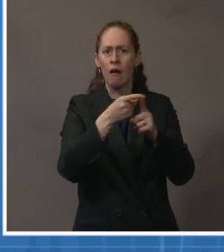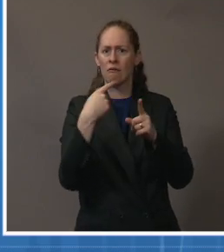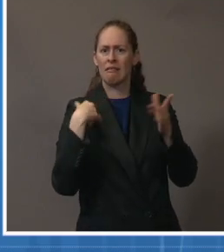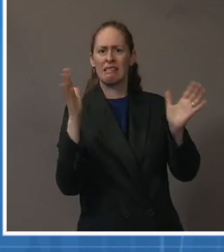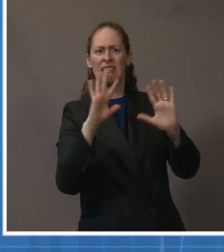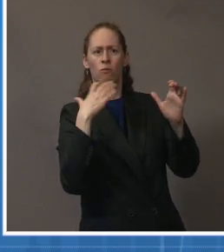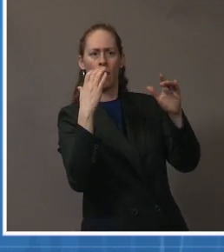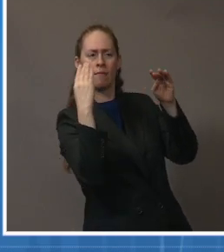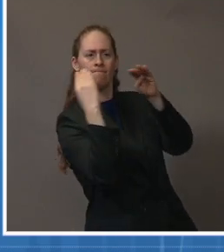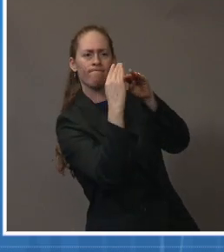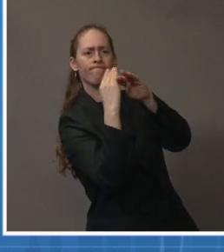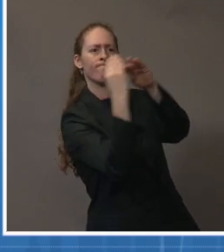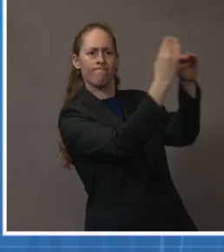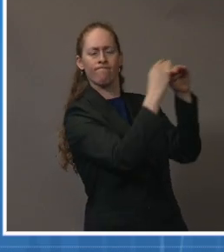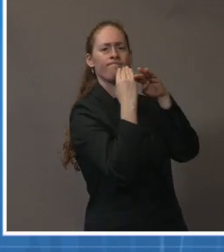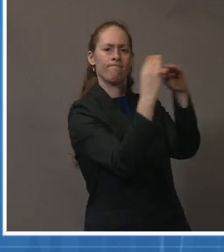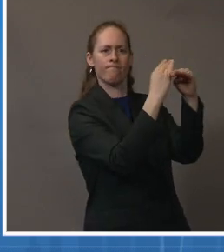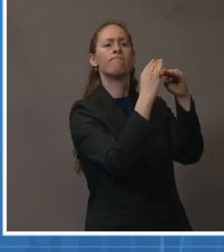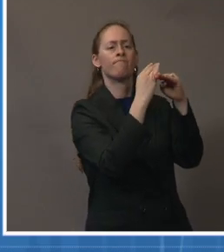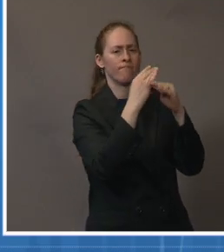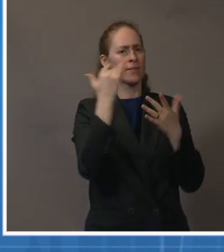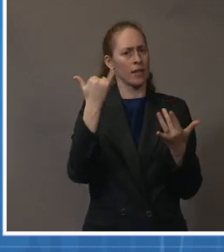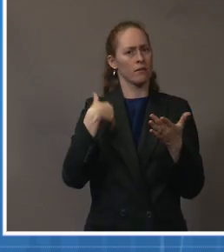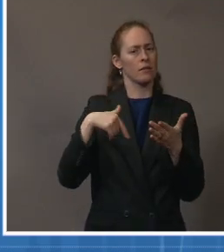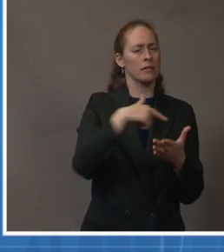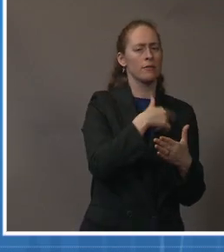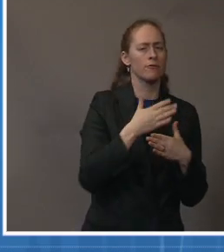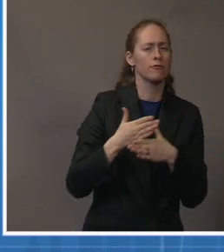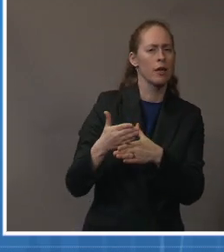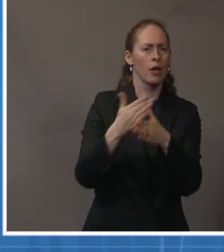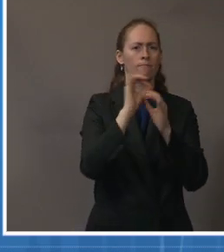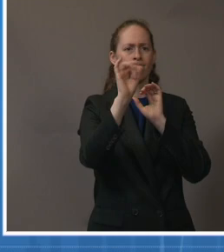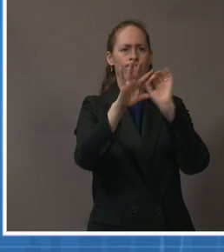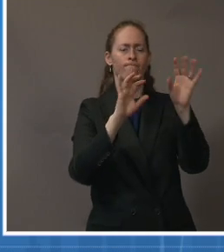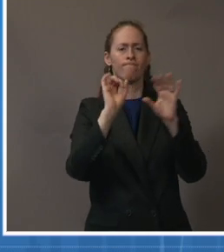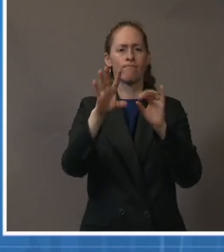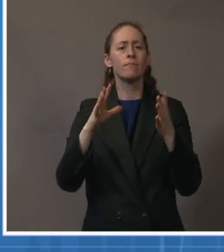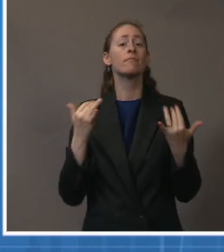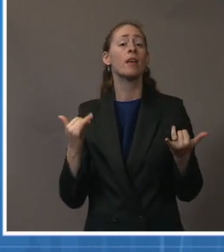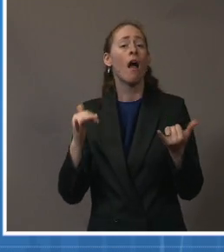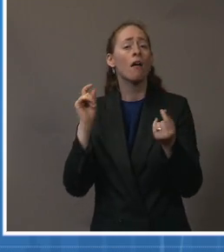Finally, I want to talk a little bit about where we are sharing these first 25 million doses.